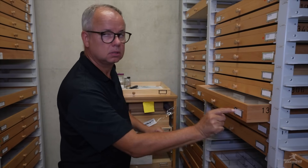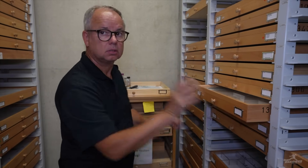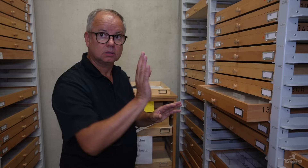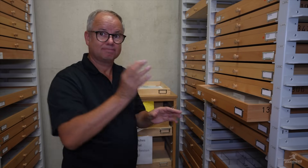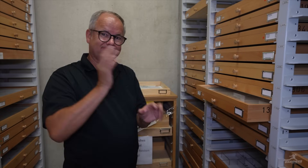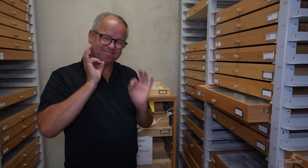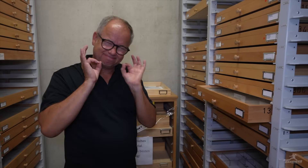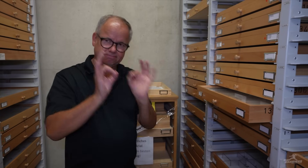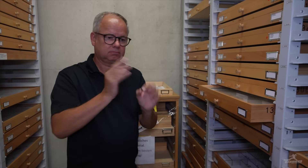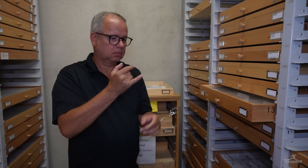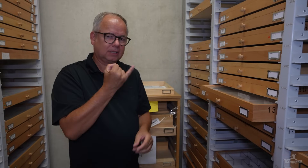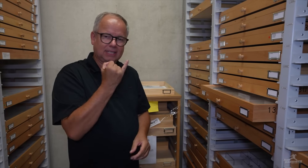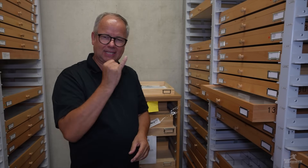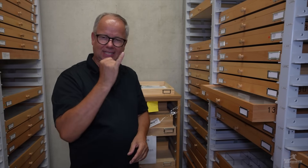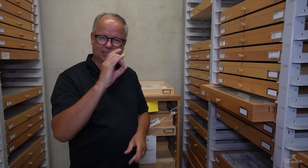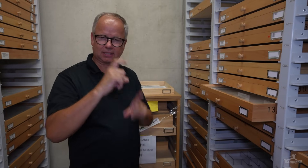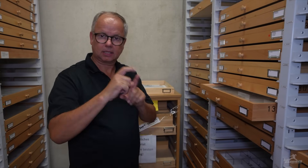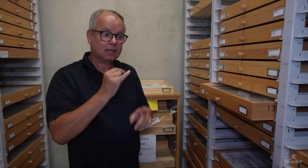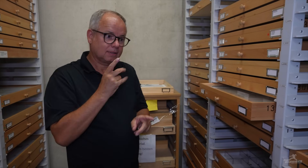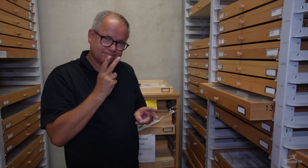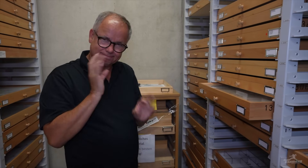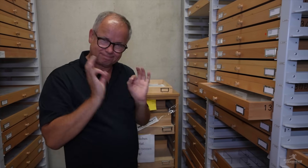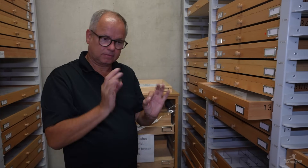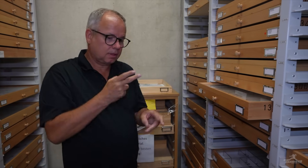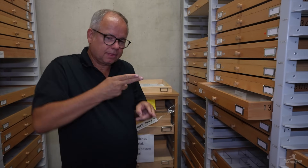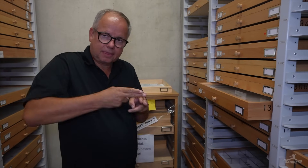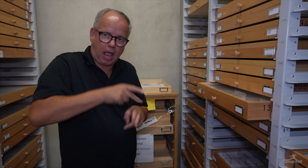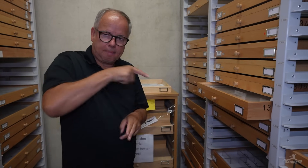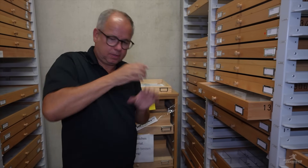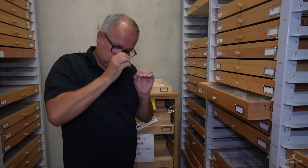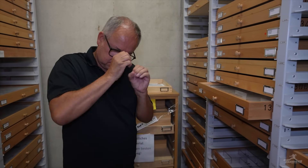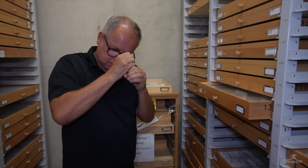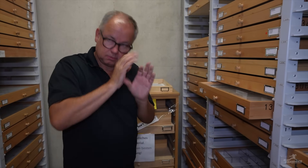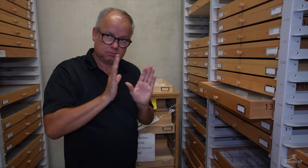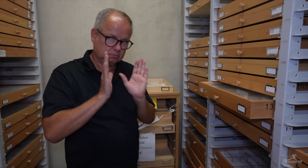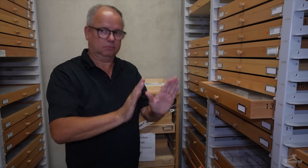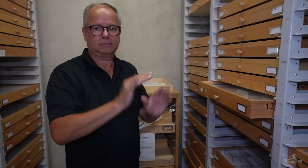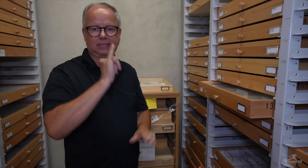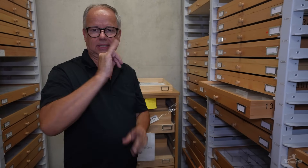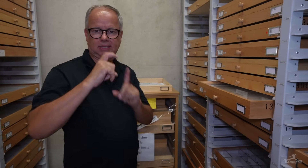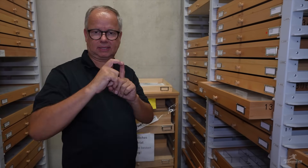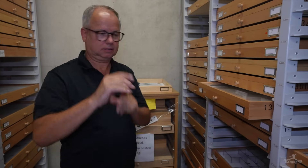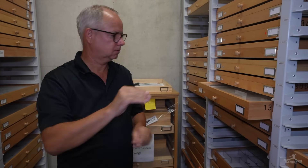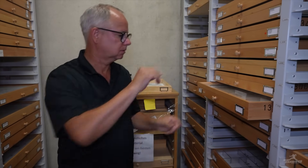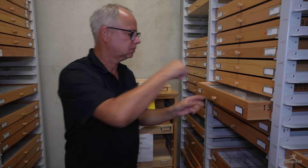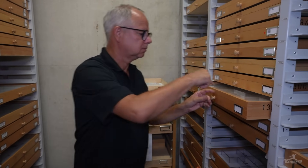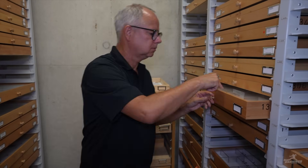This is the identification of the insect name.